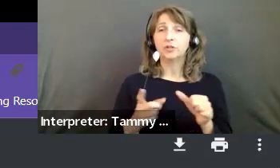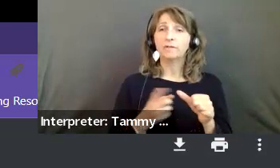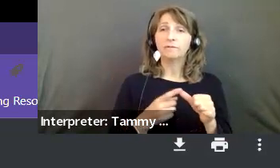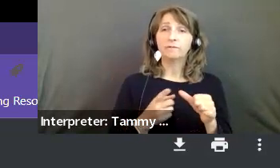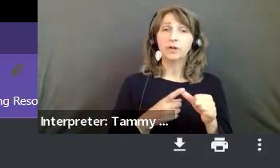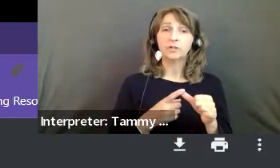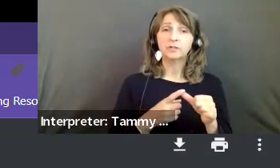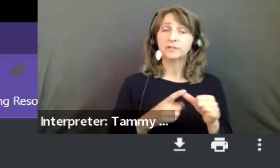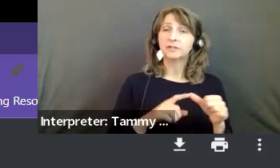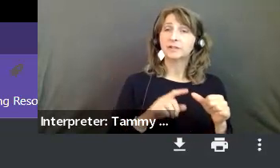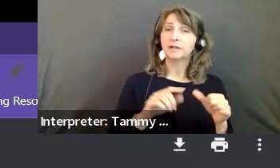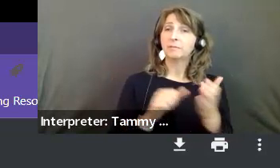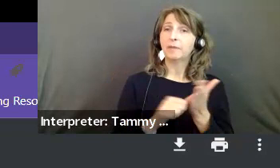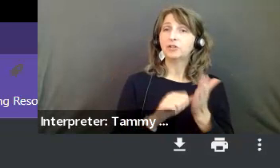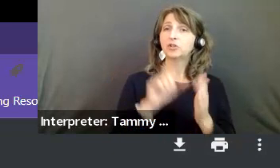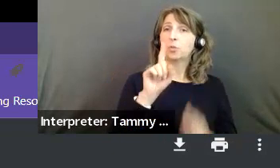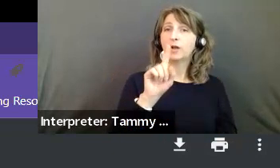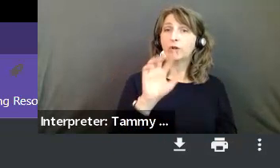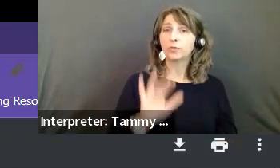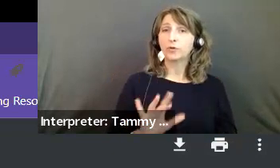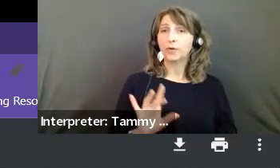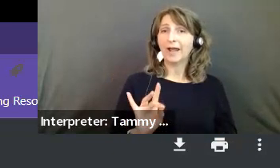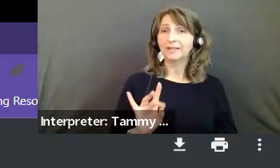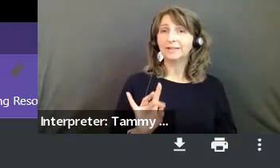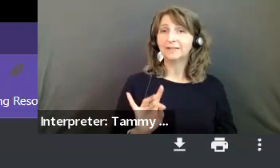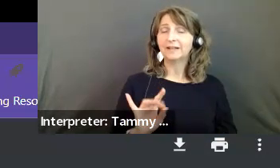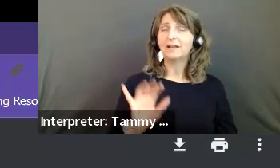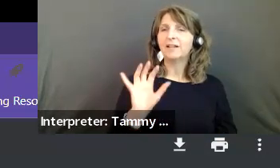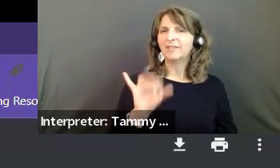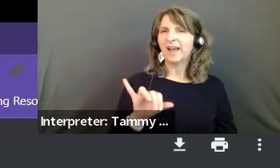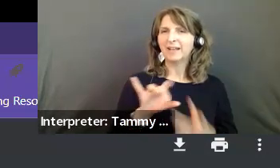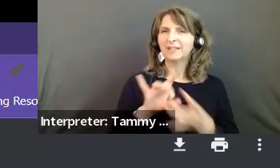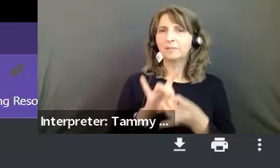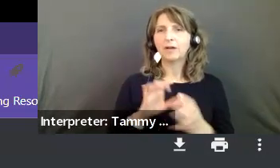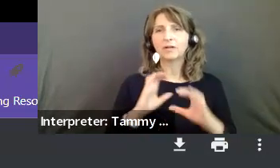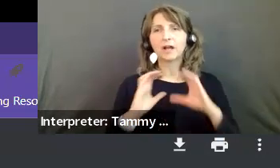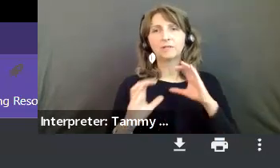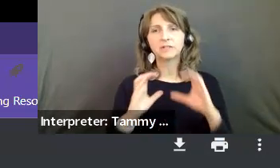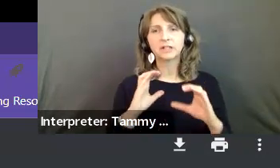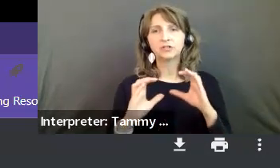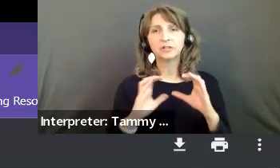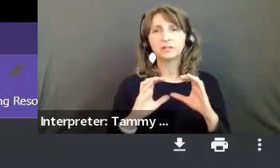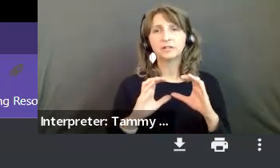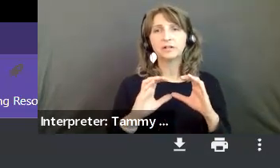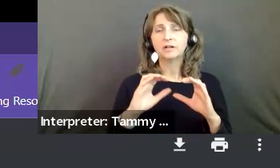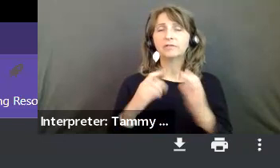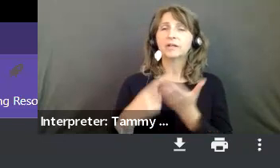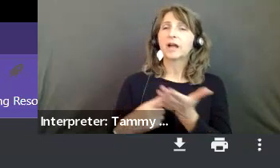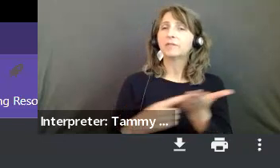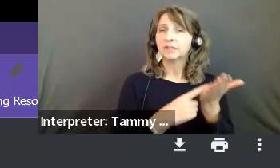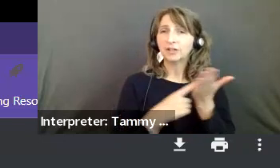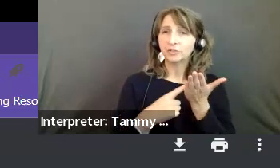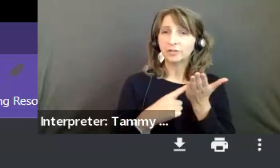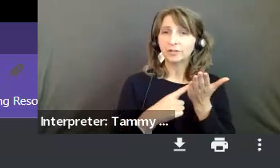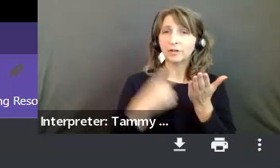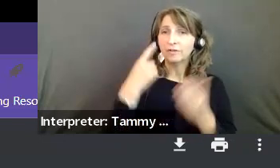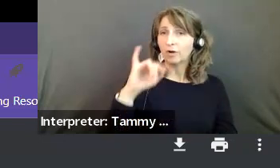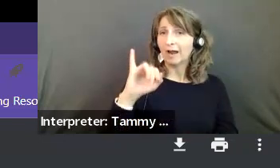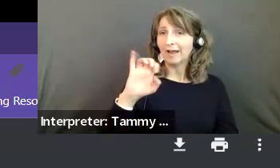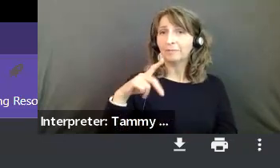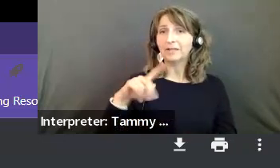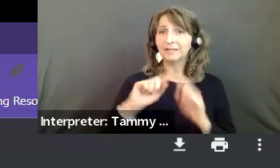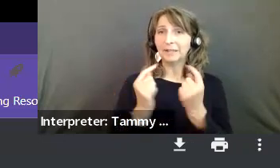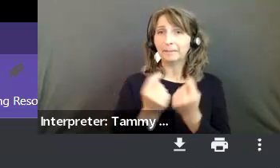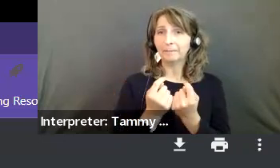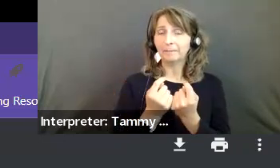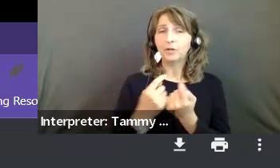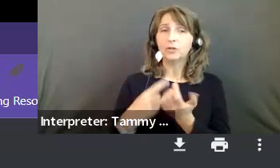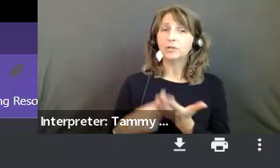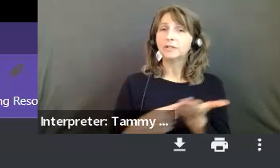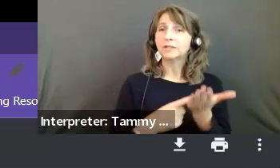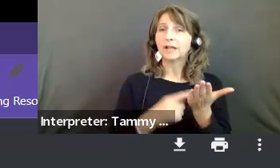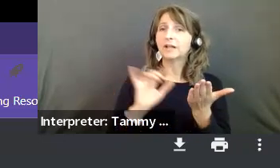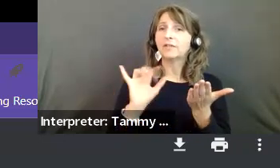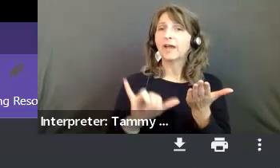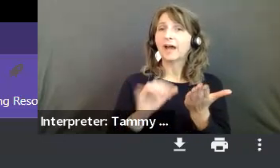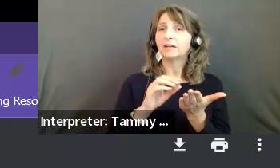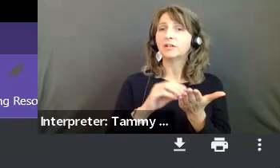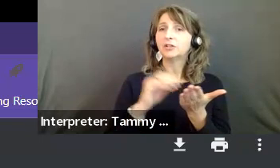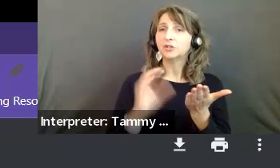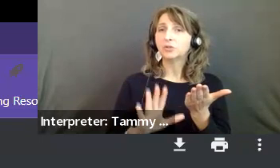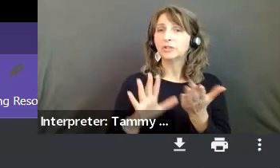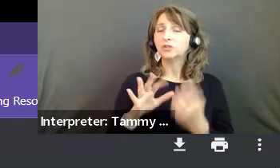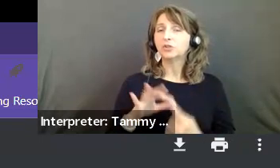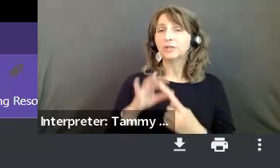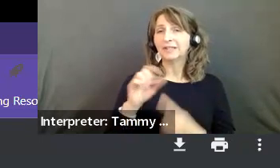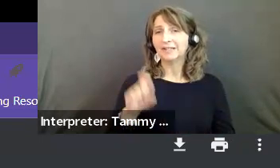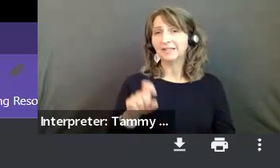8 pages or all about that conversation. That the IP team would have to talk about the unique. Needs of the child as it pertains to communication.